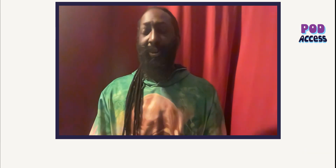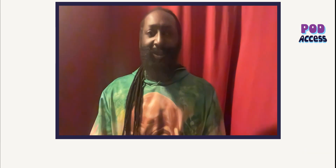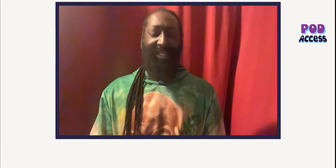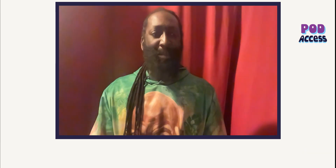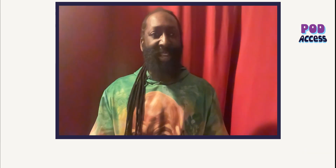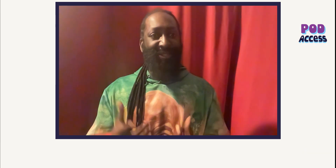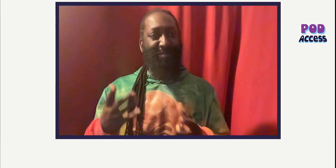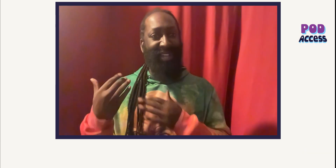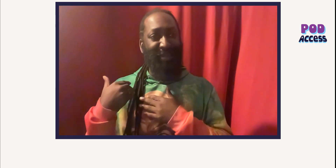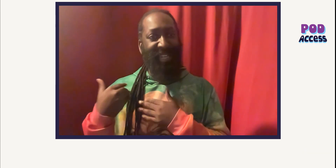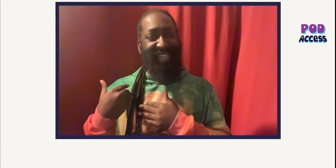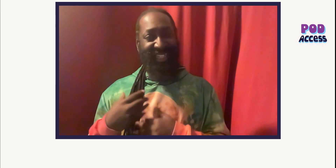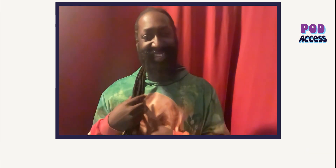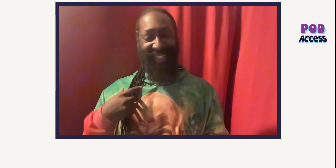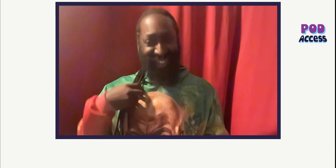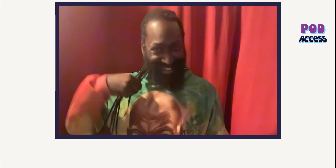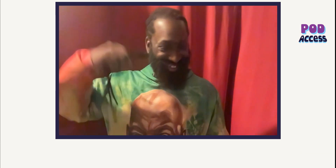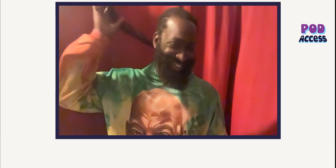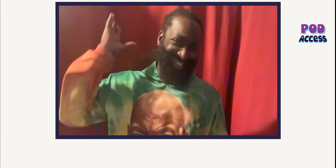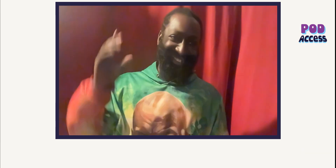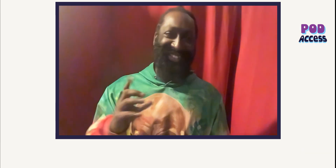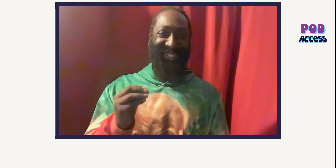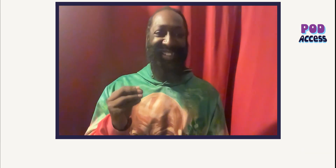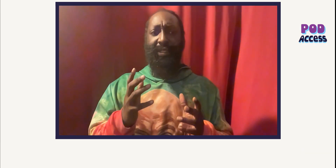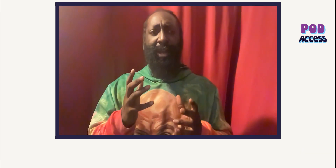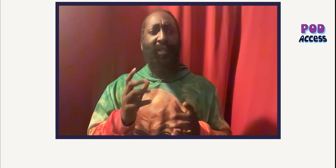Whoo. It's a big responsibility, you know!